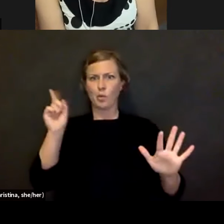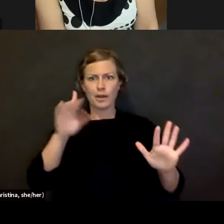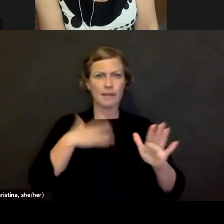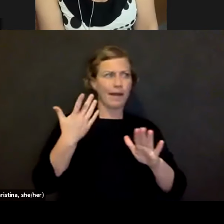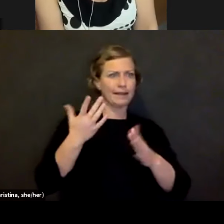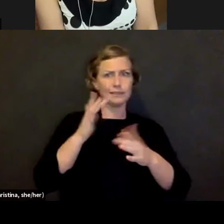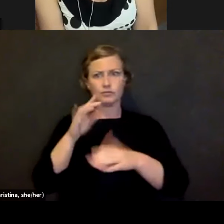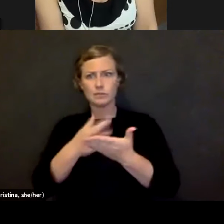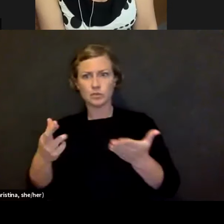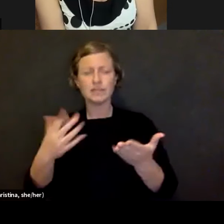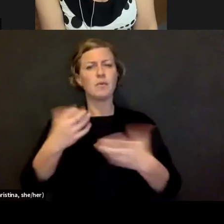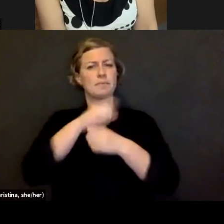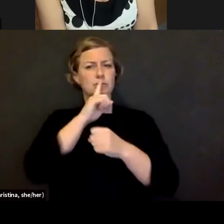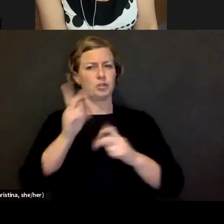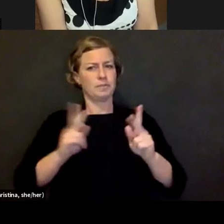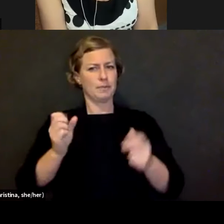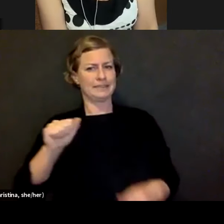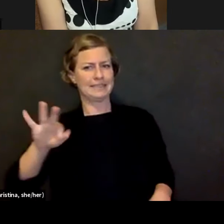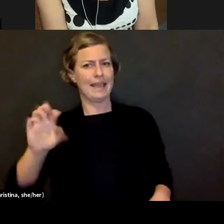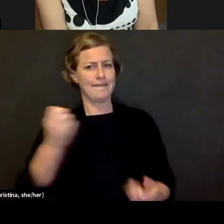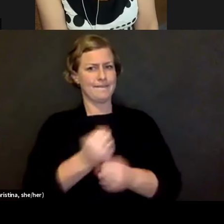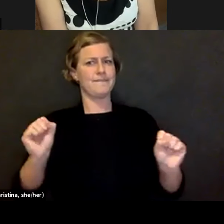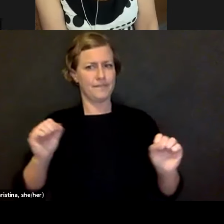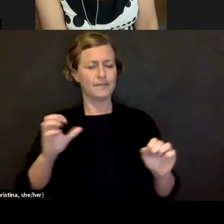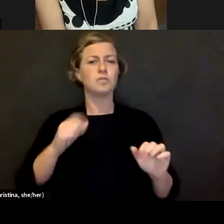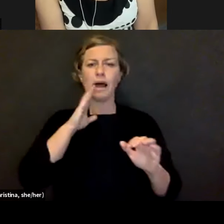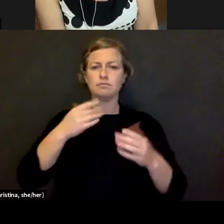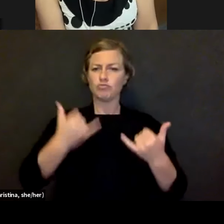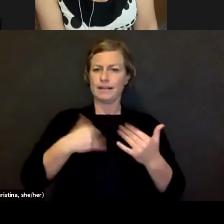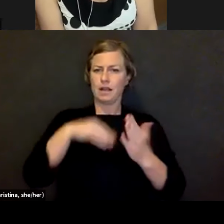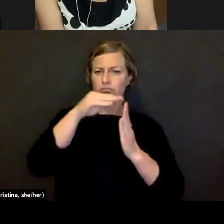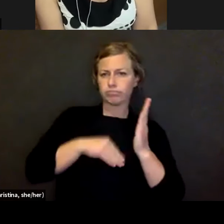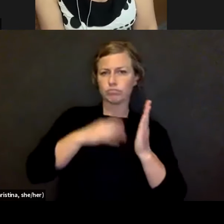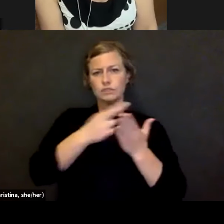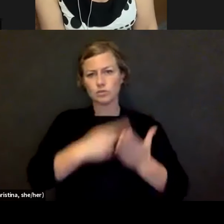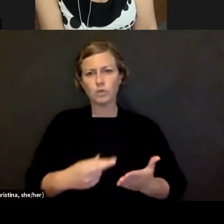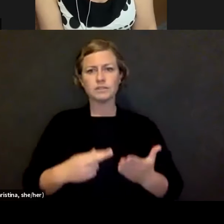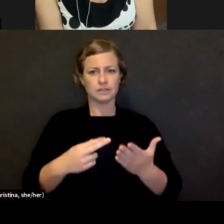cross pollination within this state. People transplanting to different areas but they don't always know where to go and I want to make sure that people